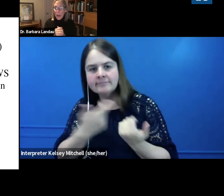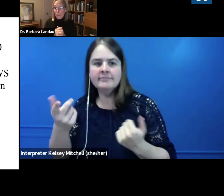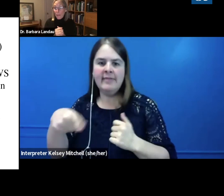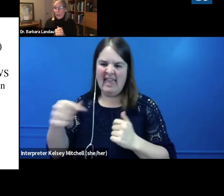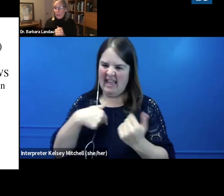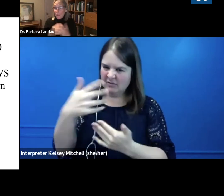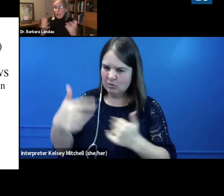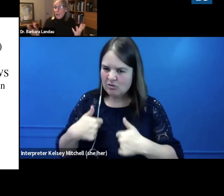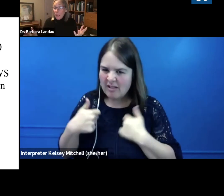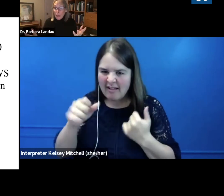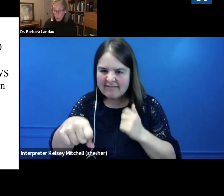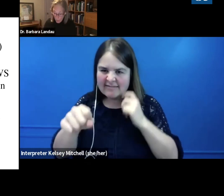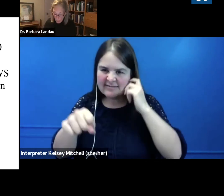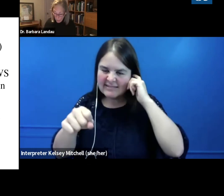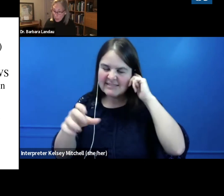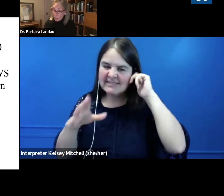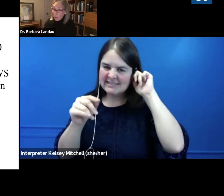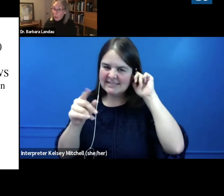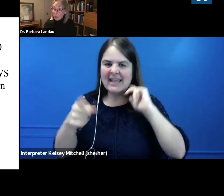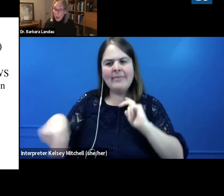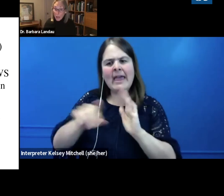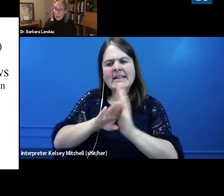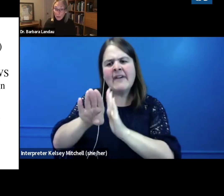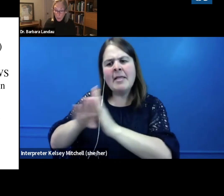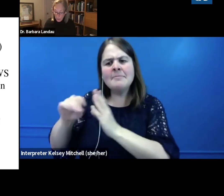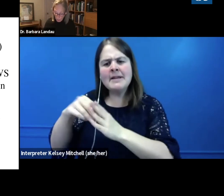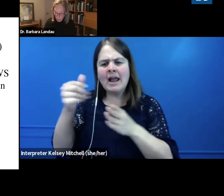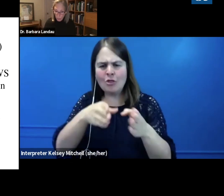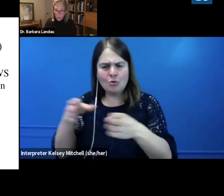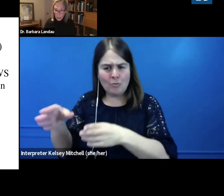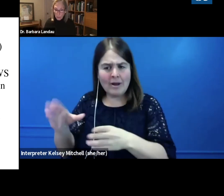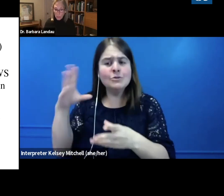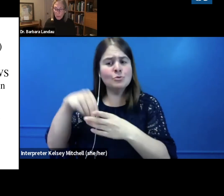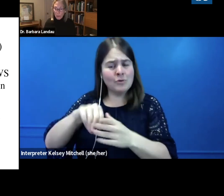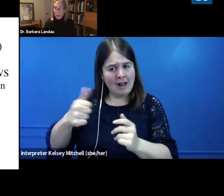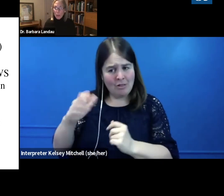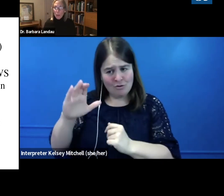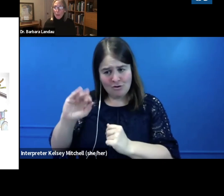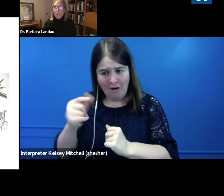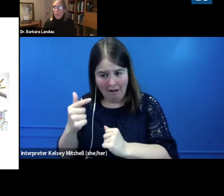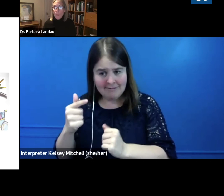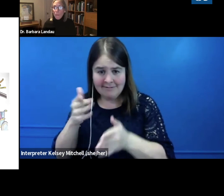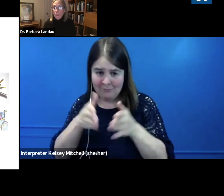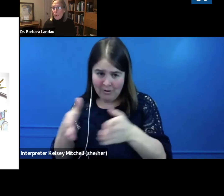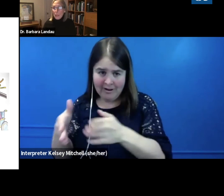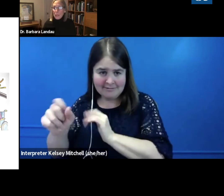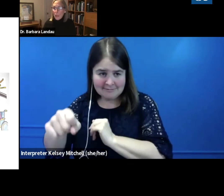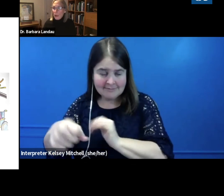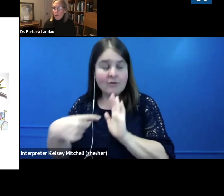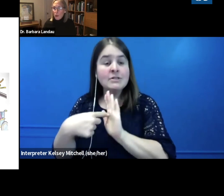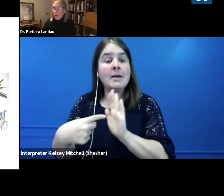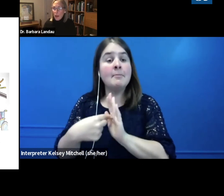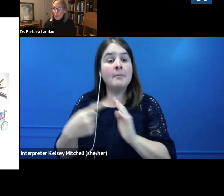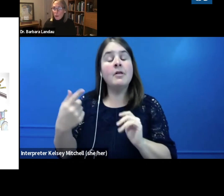and they develop in many other ways even in cognitive ways so for example